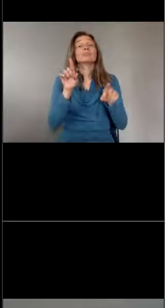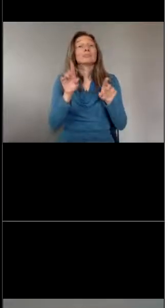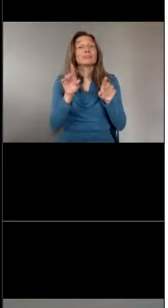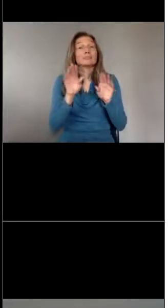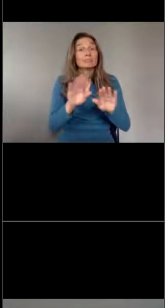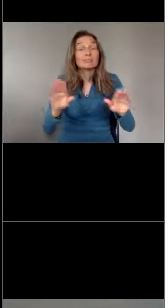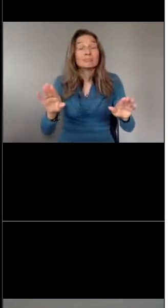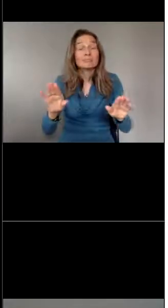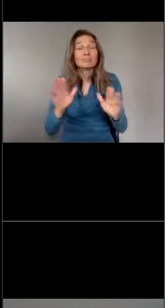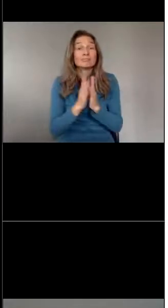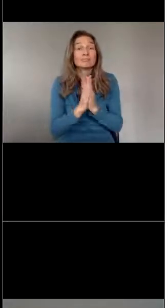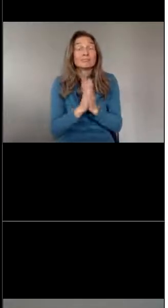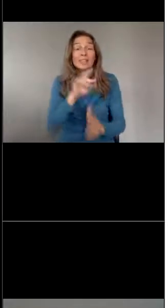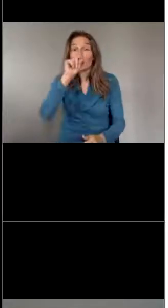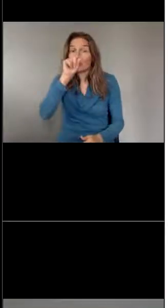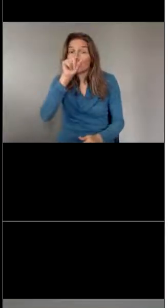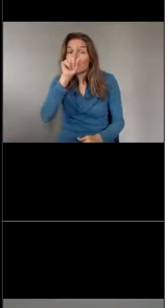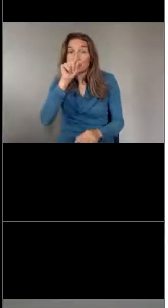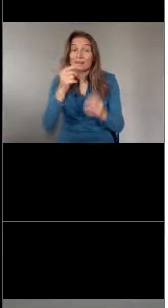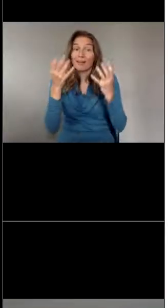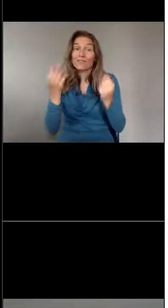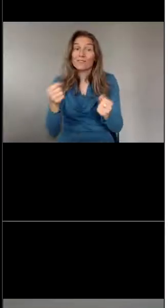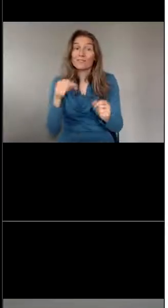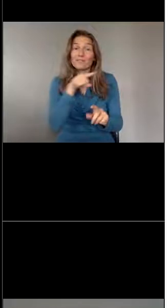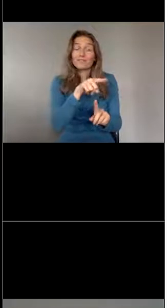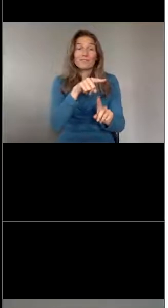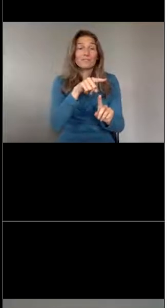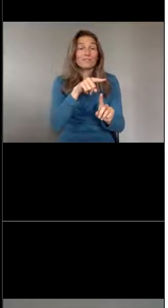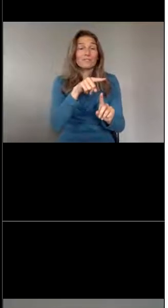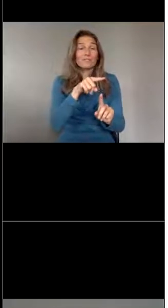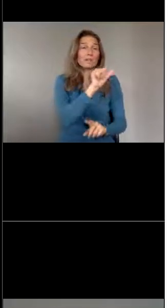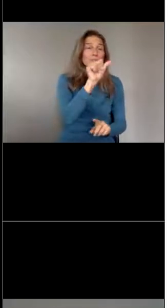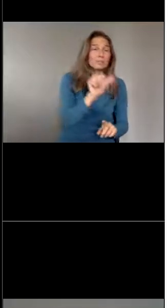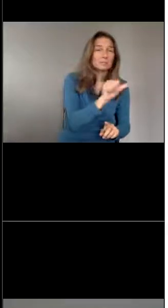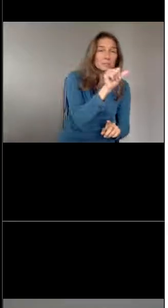You can also see the Twitter handles of everybody